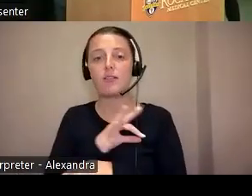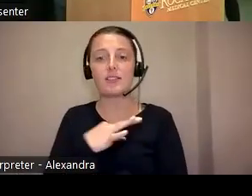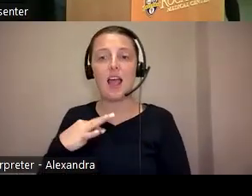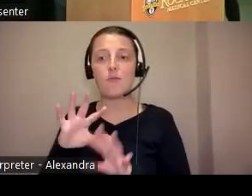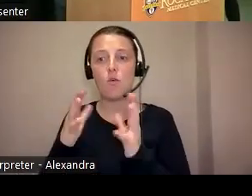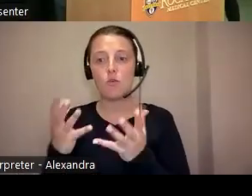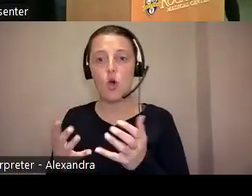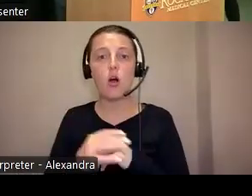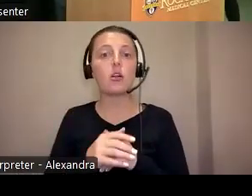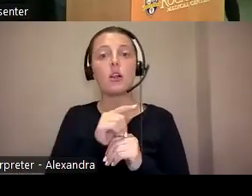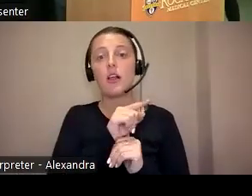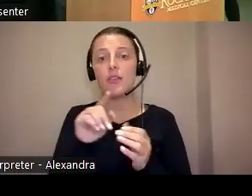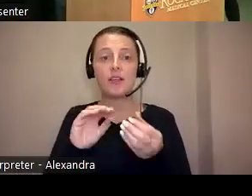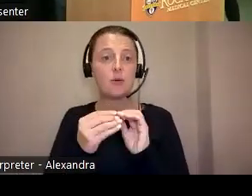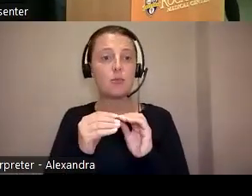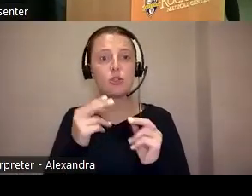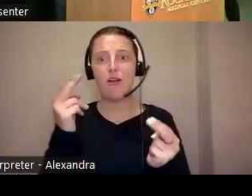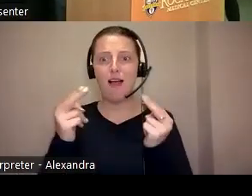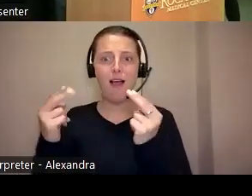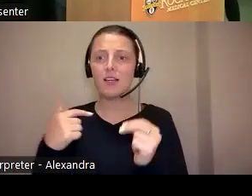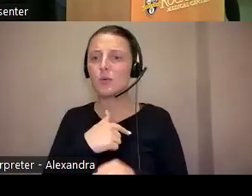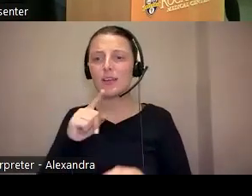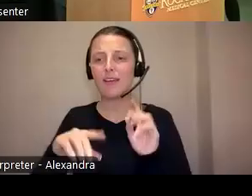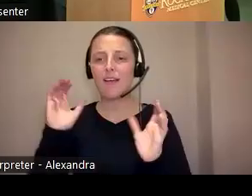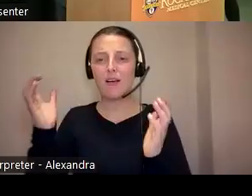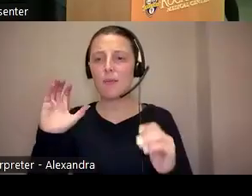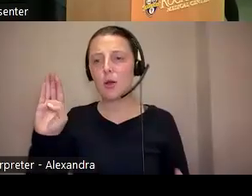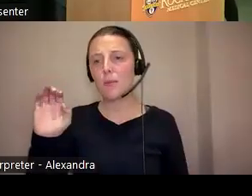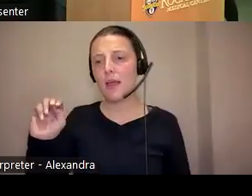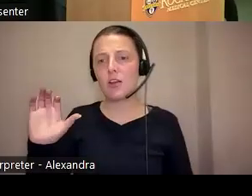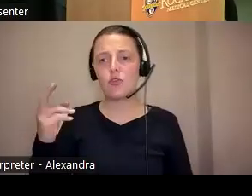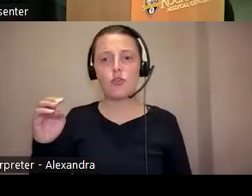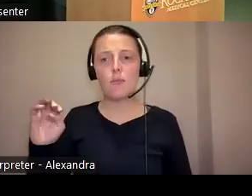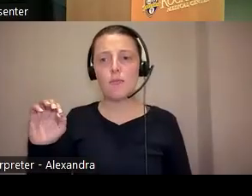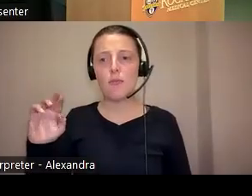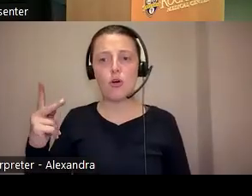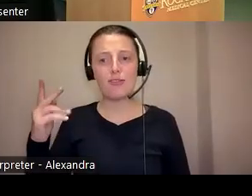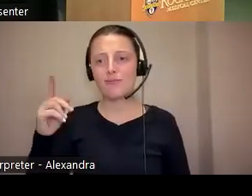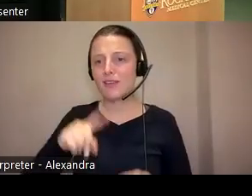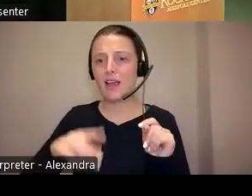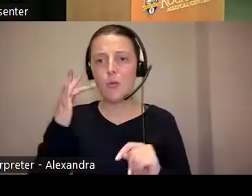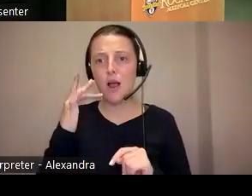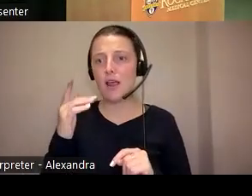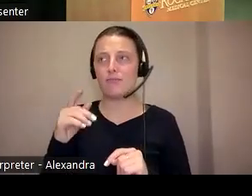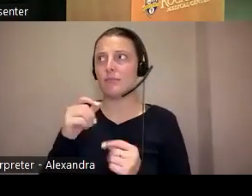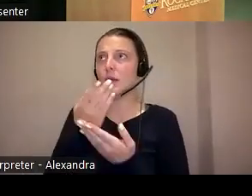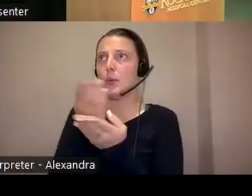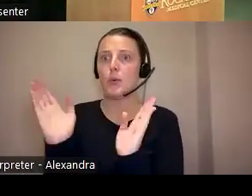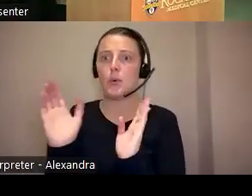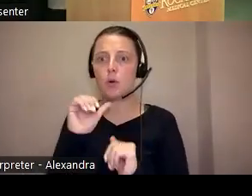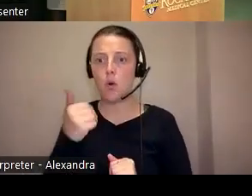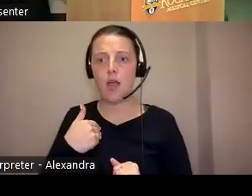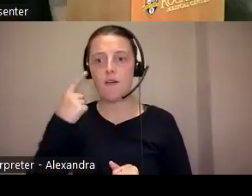to compare to benchmarks uh because actually they don't exist for CPEP uh services. Thank you, Dr.